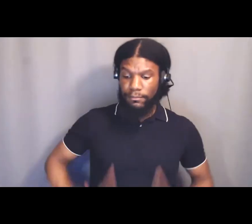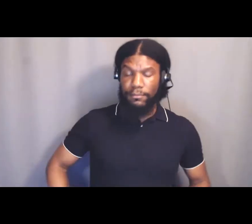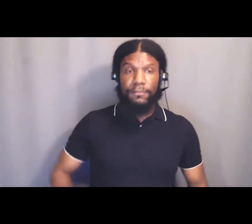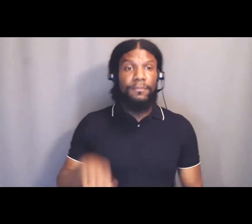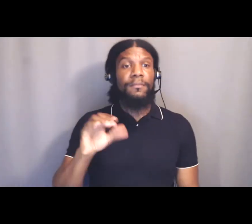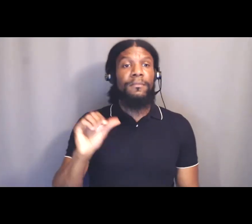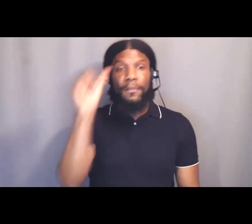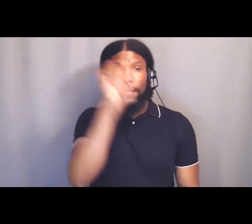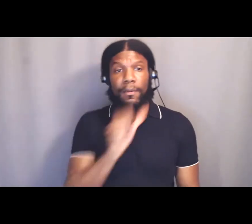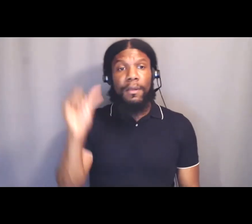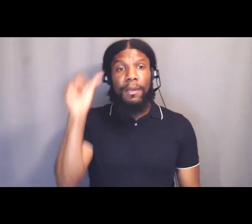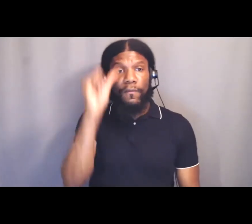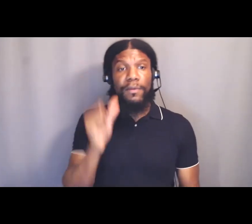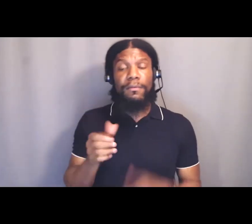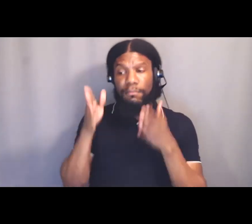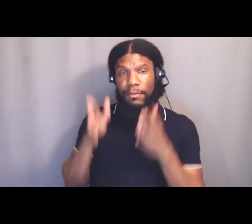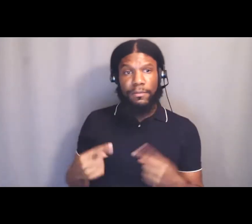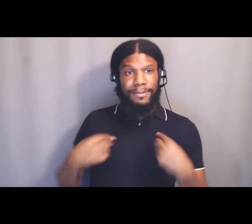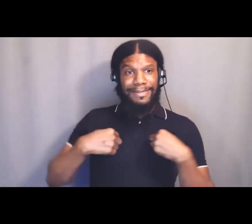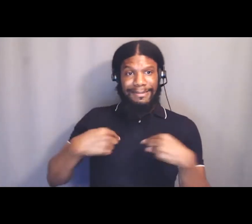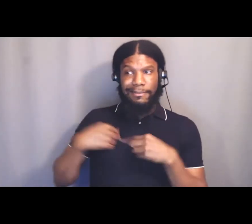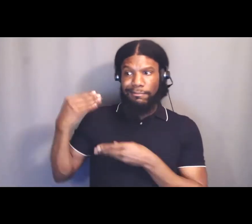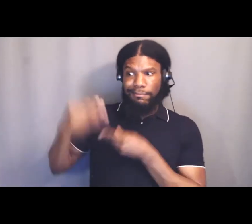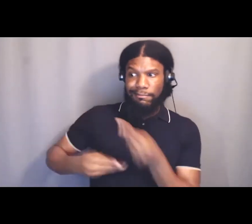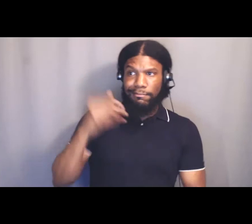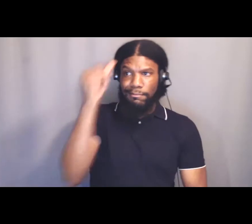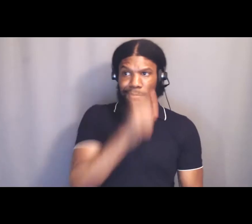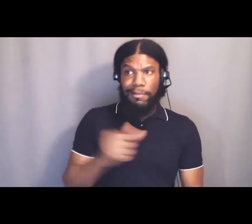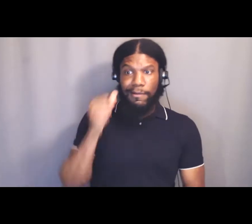African person living in the United States,